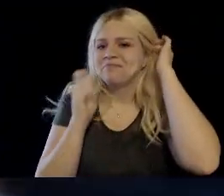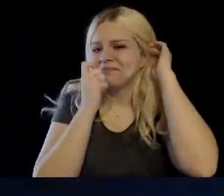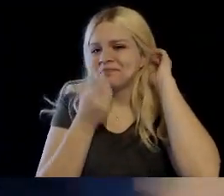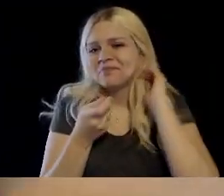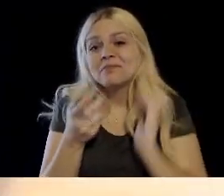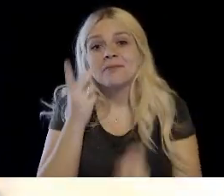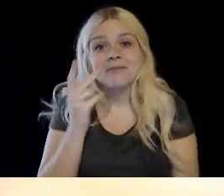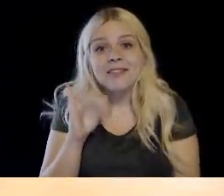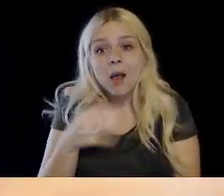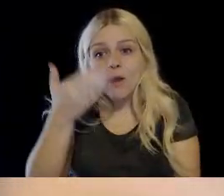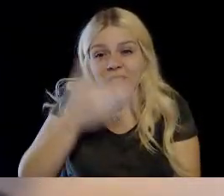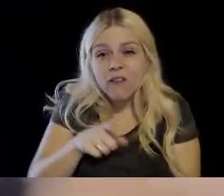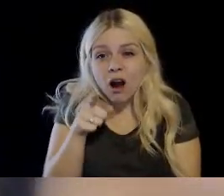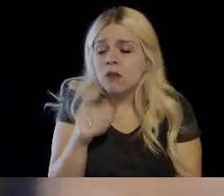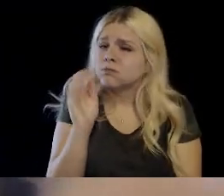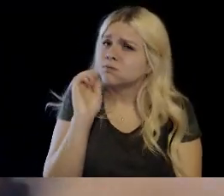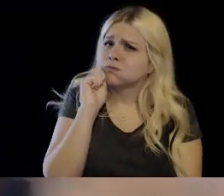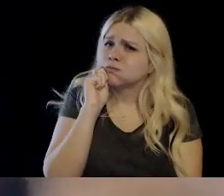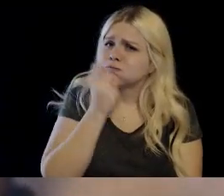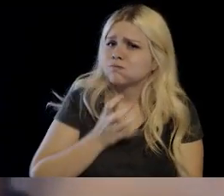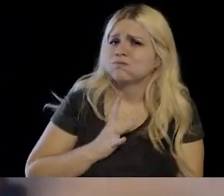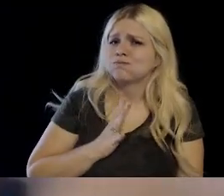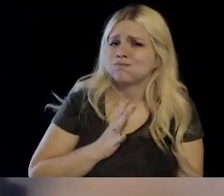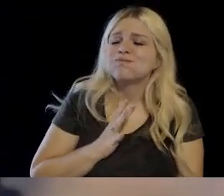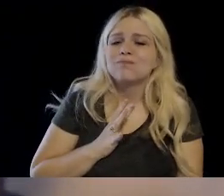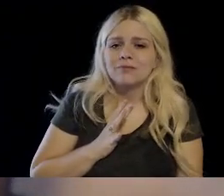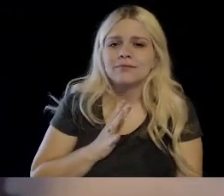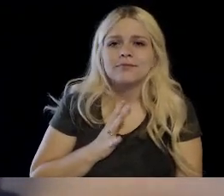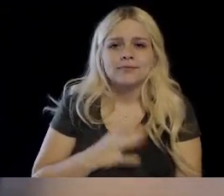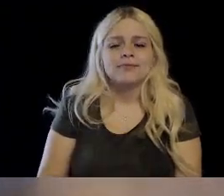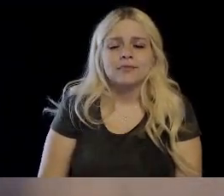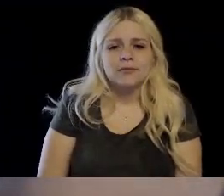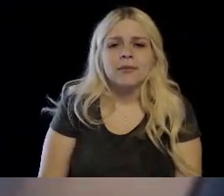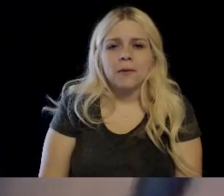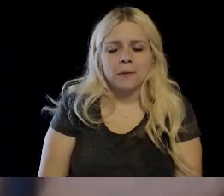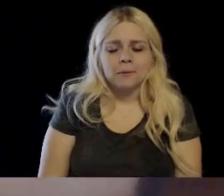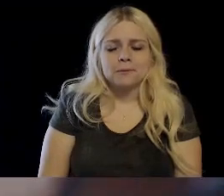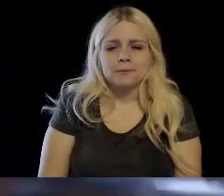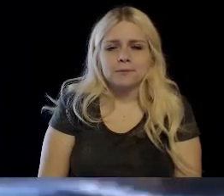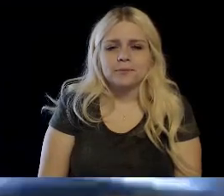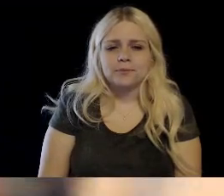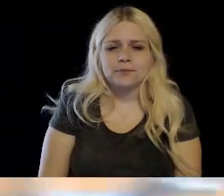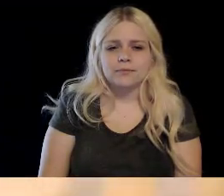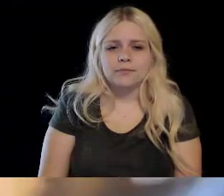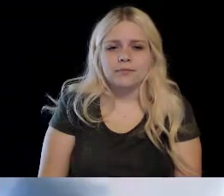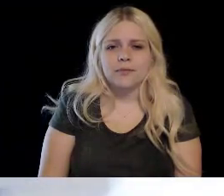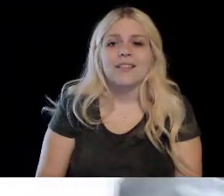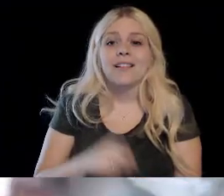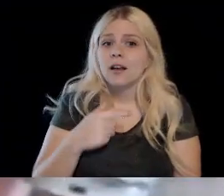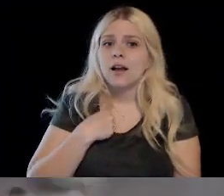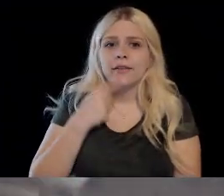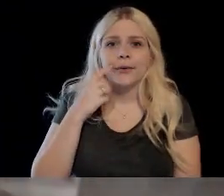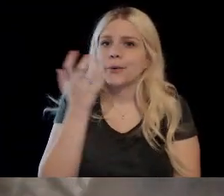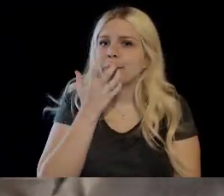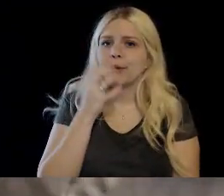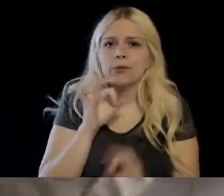Joanne: We're going to open up one more door to - when we have everything all set. Erica: Okay. That's the one. I think this, this is the one when LouLou stepped in, and